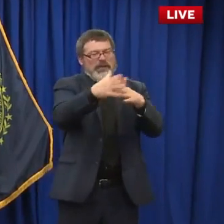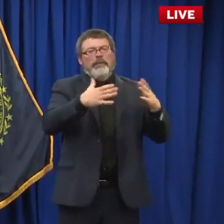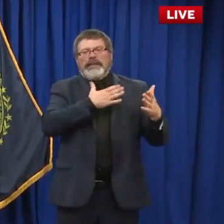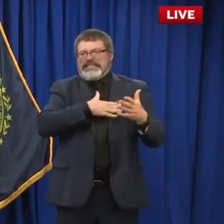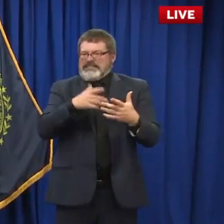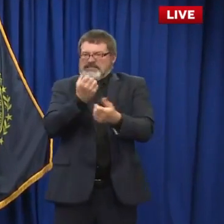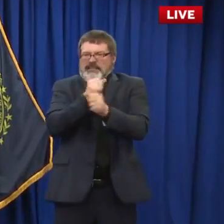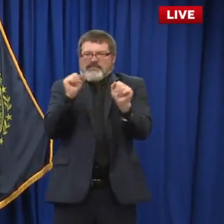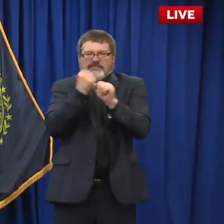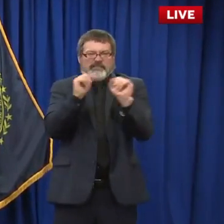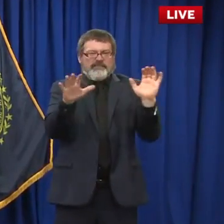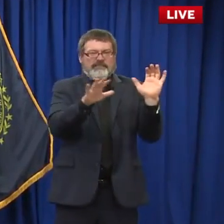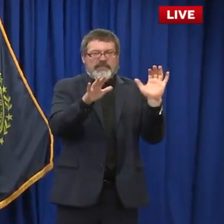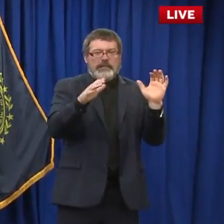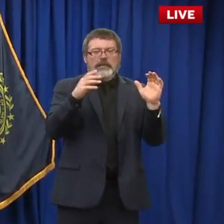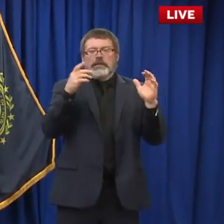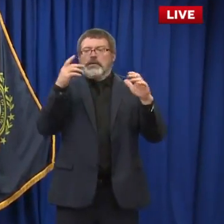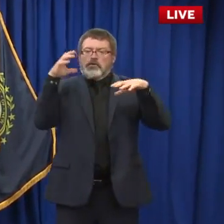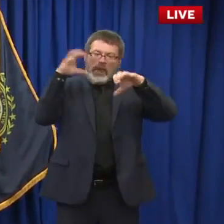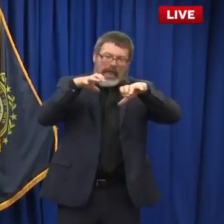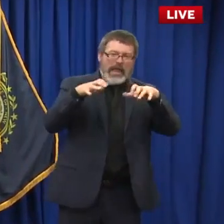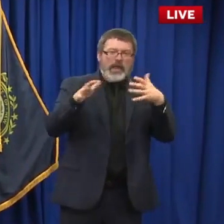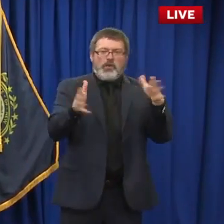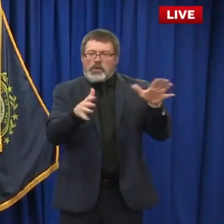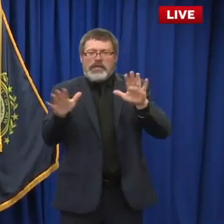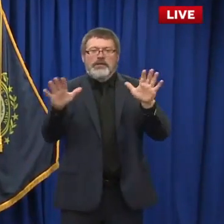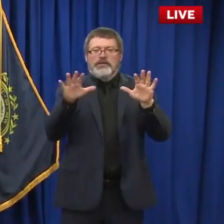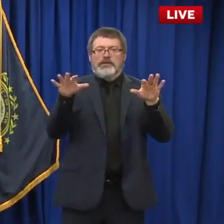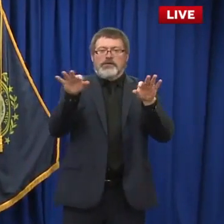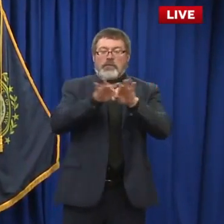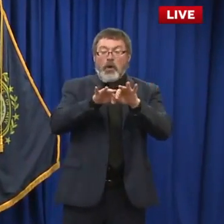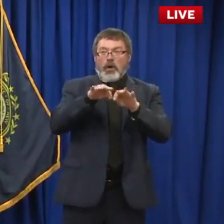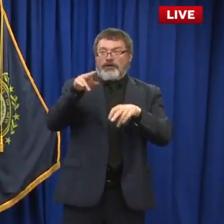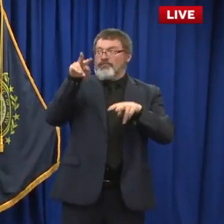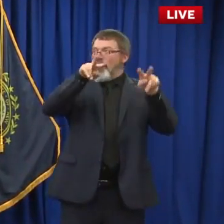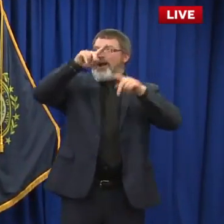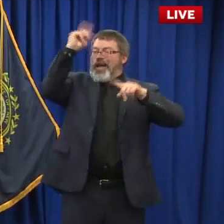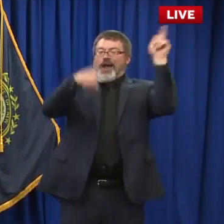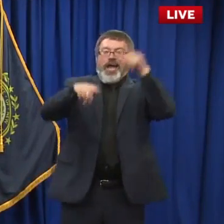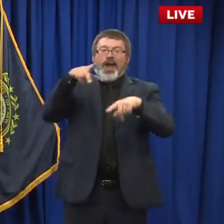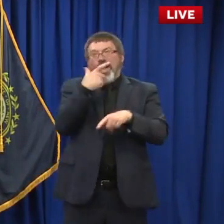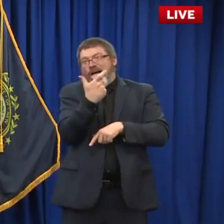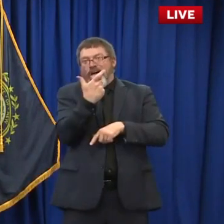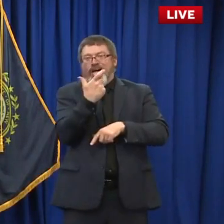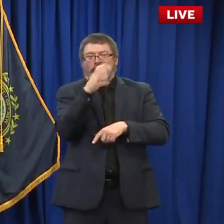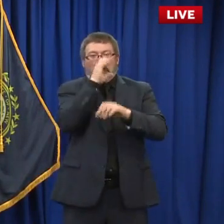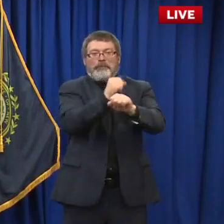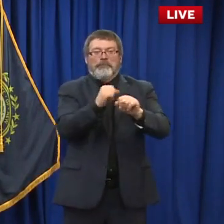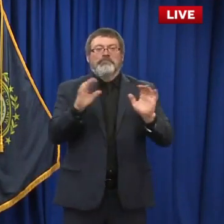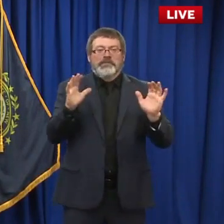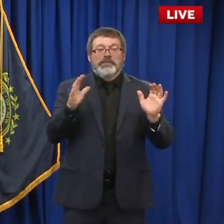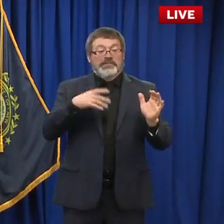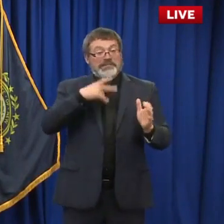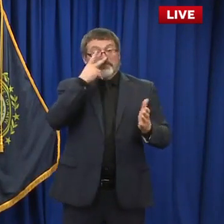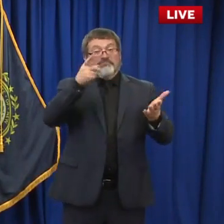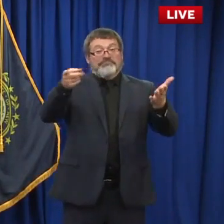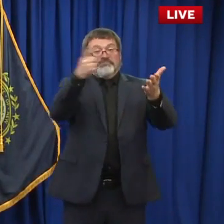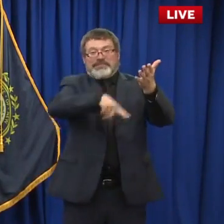THERE'S A BIG STORM ORIGINAL THE WAY. IN ALL SERIOUSNESS, EVERYBODY SHALL SAFE WITH THAT. WE'LL HAVE A LITTLE RAIN AND A LITTLE WIND. BUCKLE DOWN, ENJOY THE LIGHTNING AND HOPEFULLY WE ALL